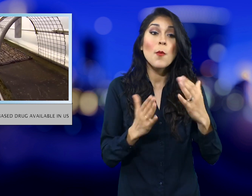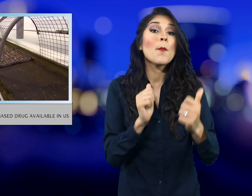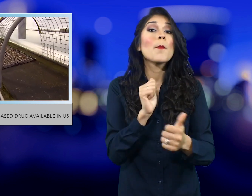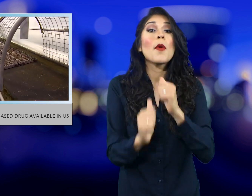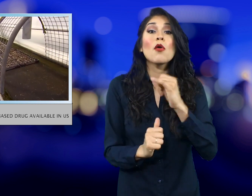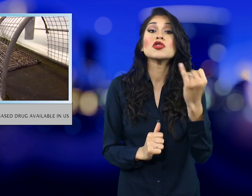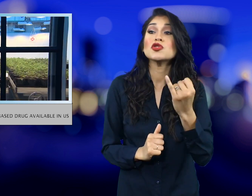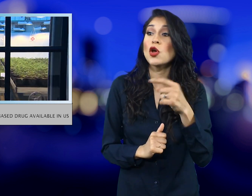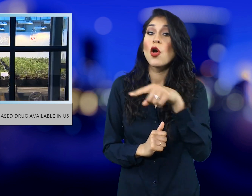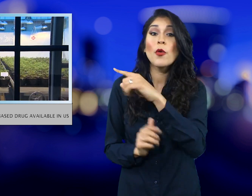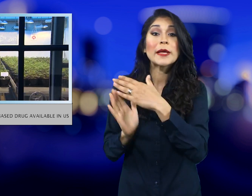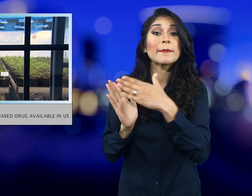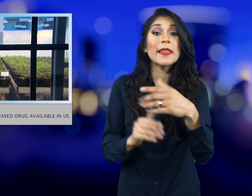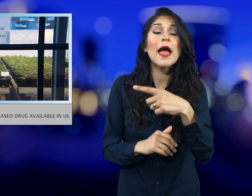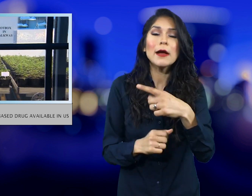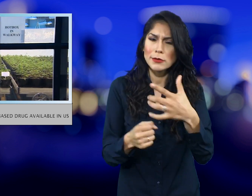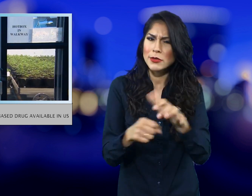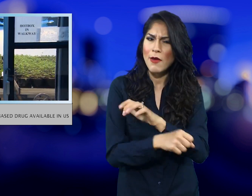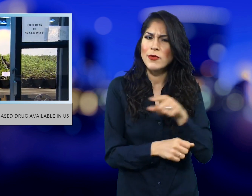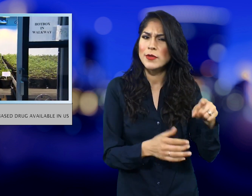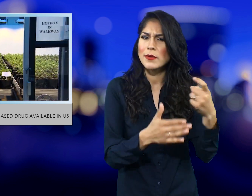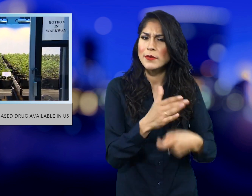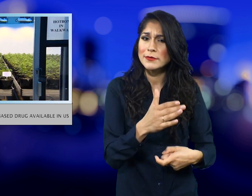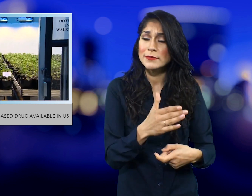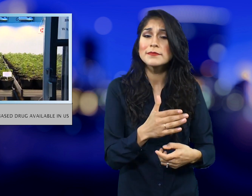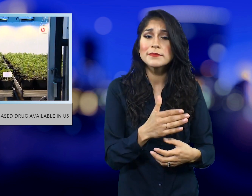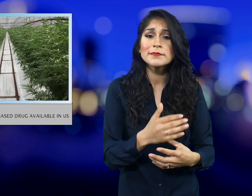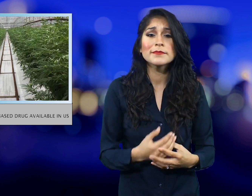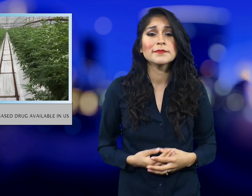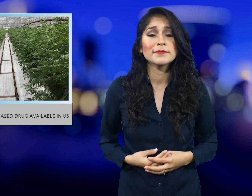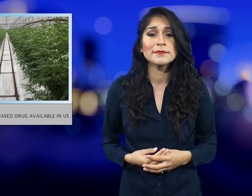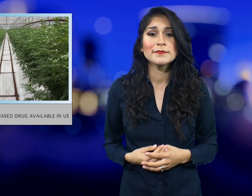Most insurance plans will cover the drug.